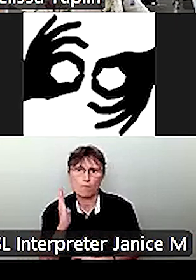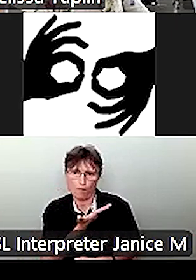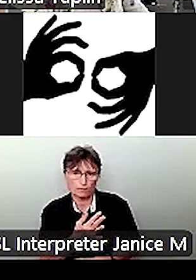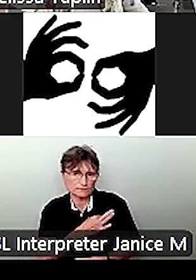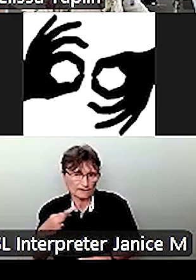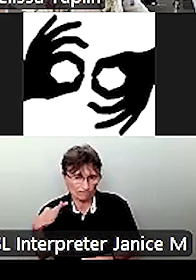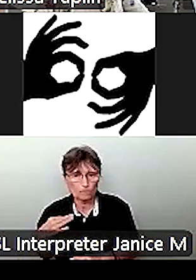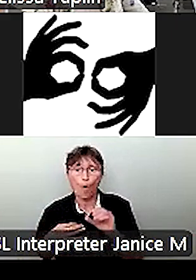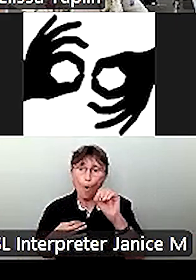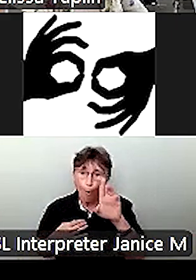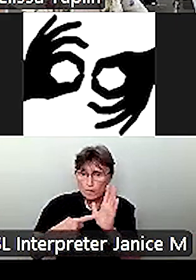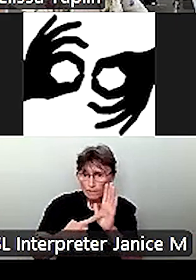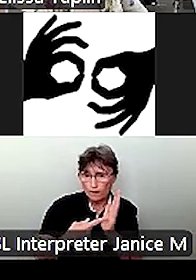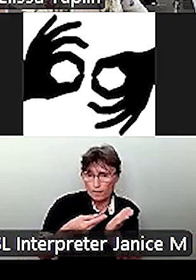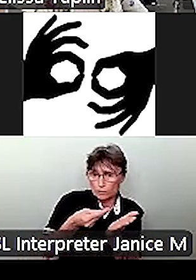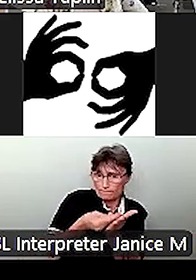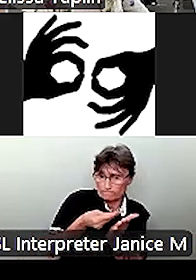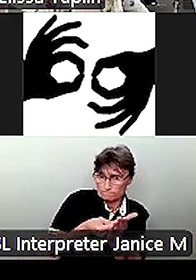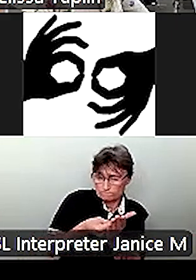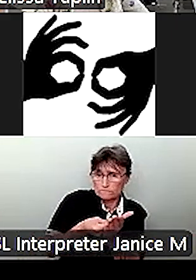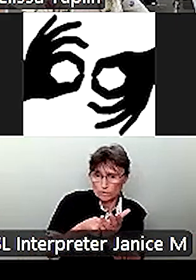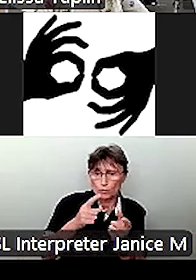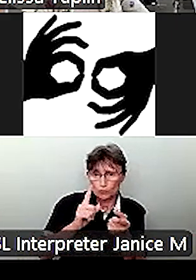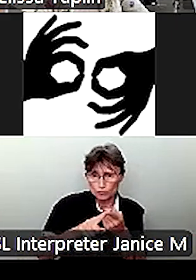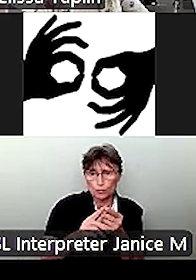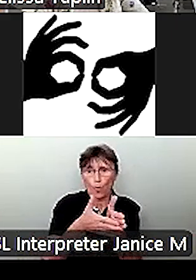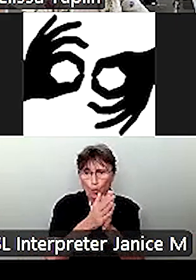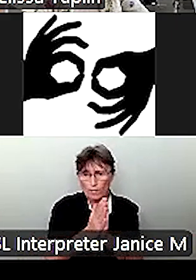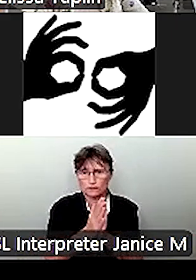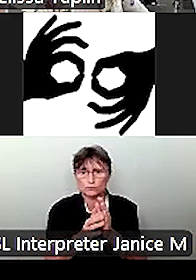financial assistance to access support from someone outside of Calgary Arts Development.